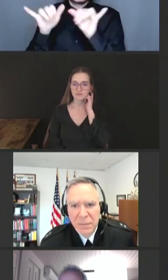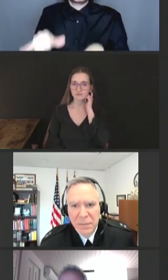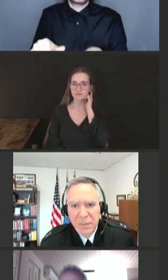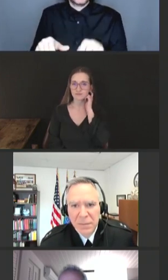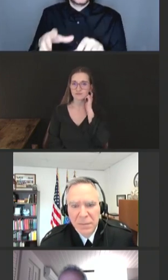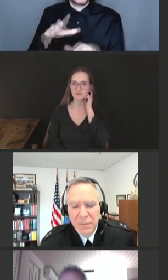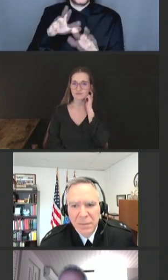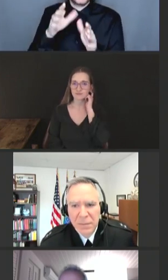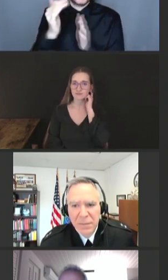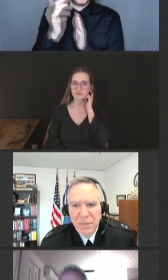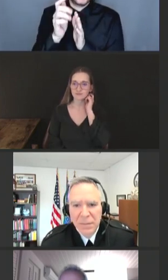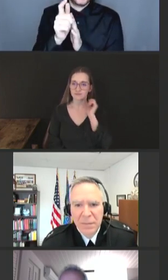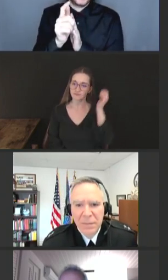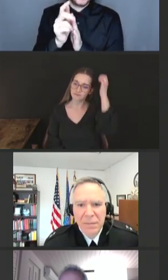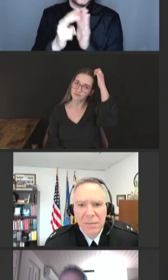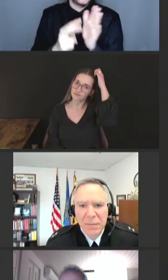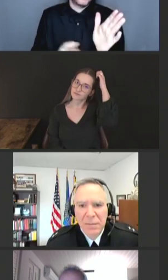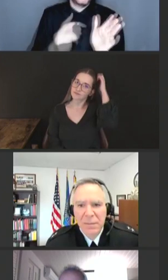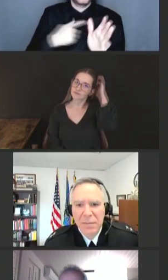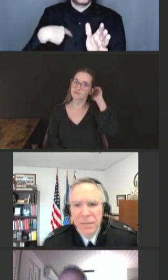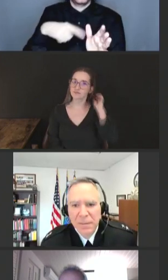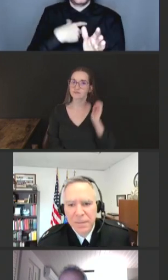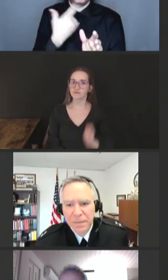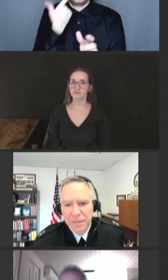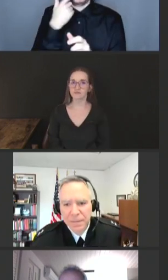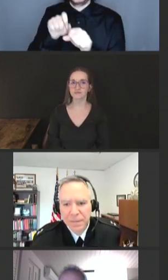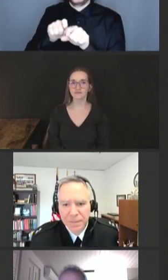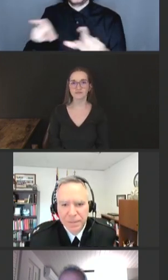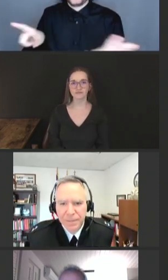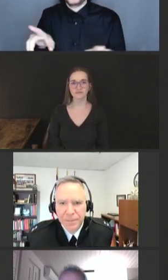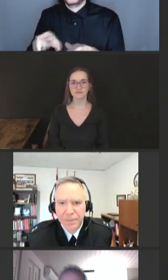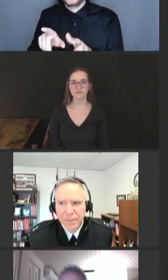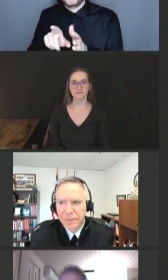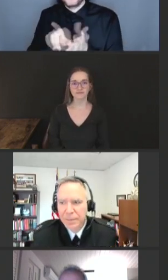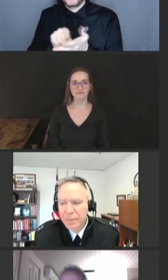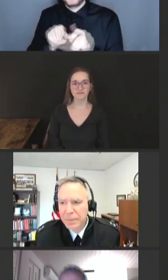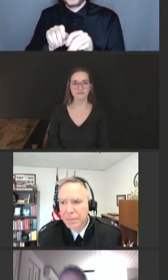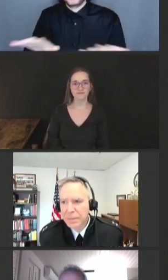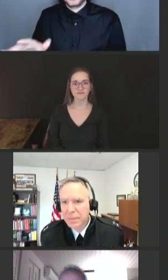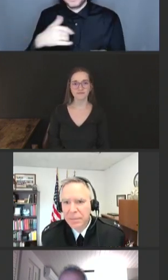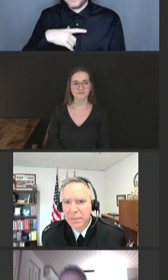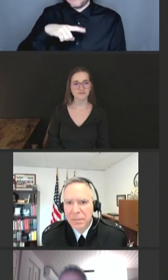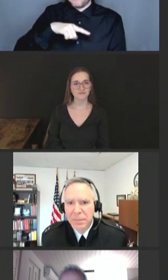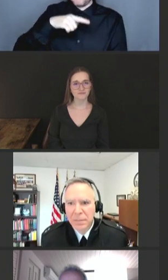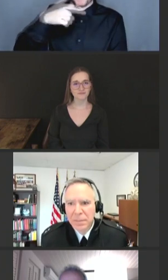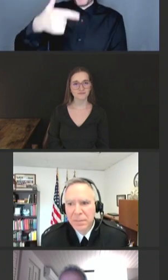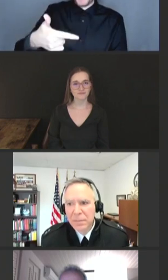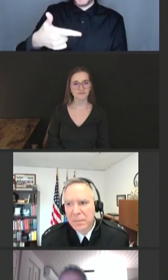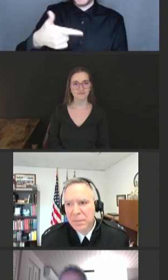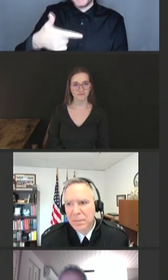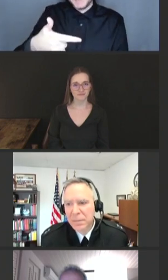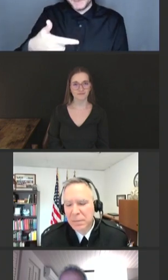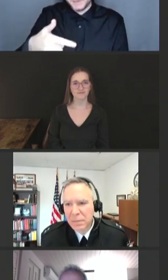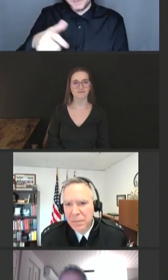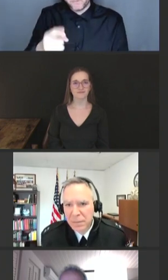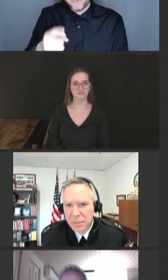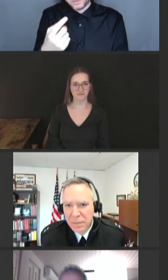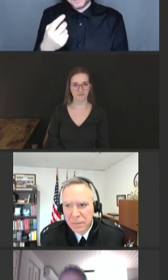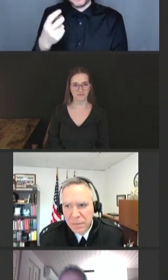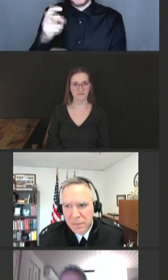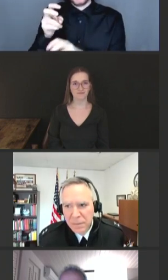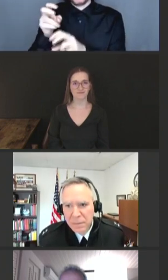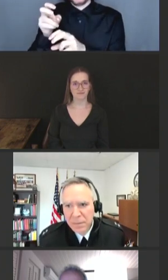several colleagues recently published. And I will now turn things over to our first panelist, Dr.